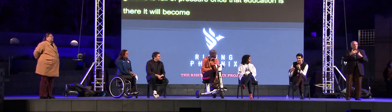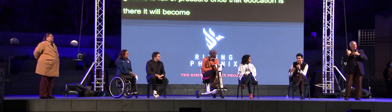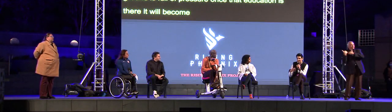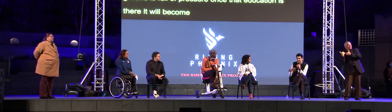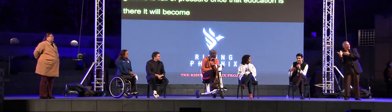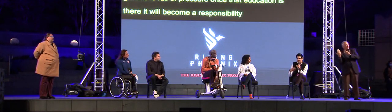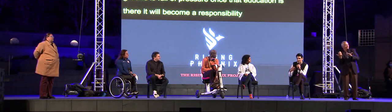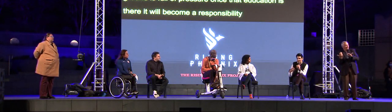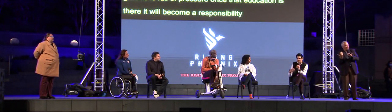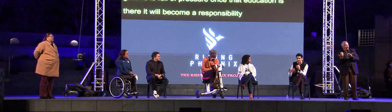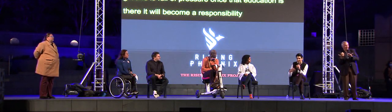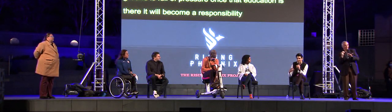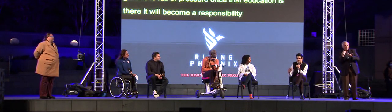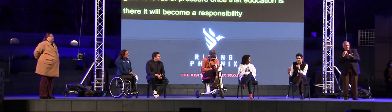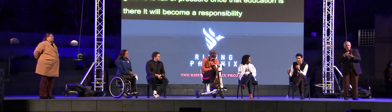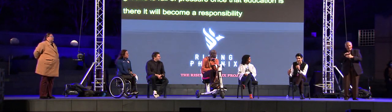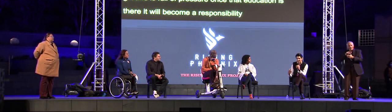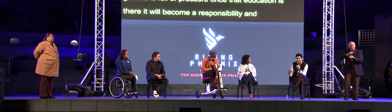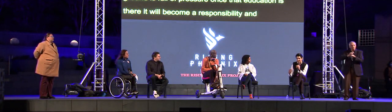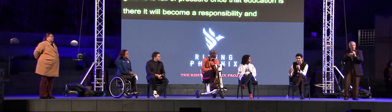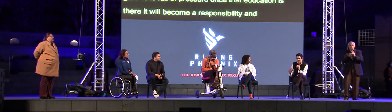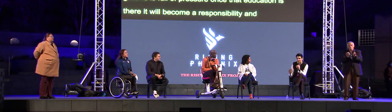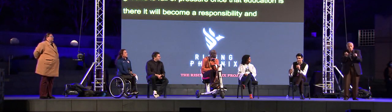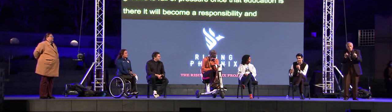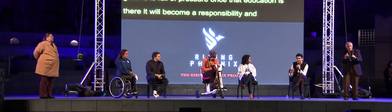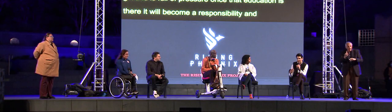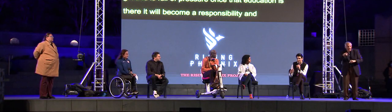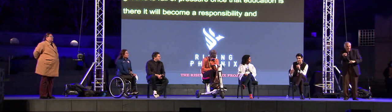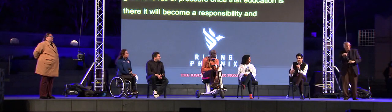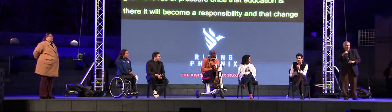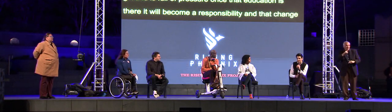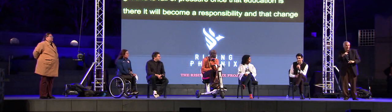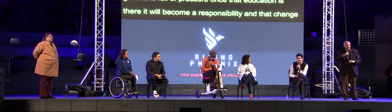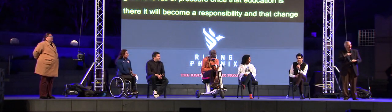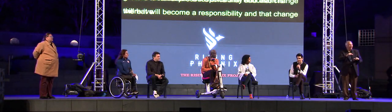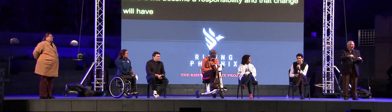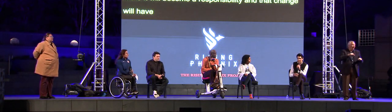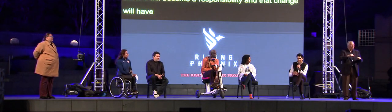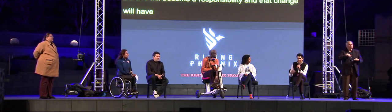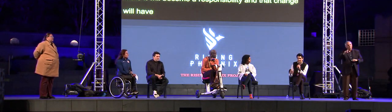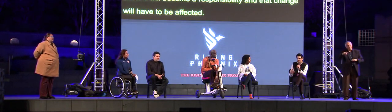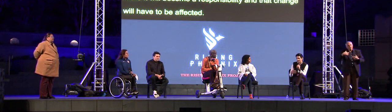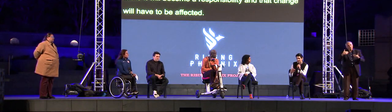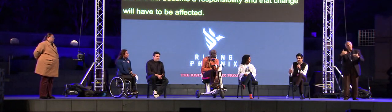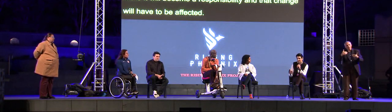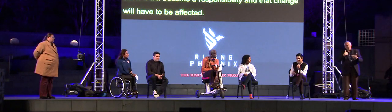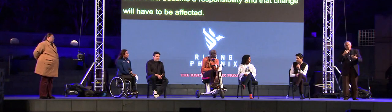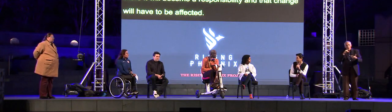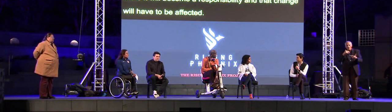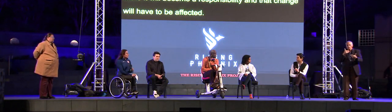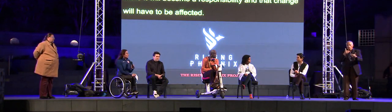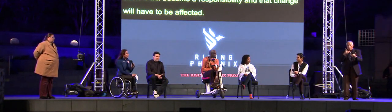and that change will have to be affected. It won't be an option anymore. And I think we need to get there, and we're not there yet.